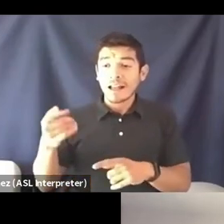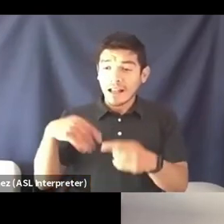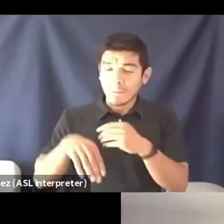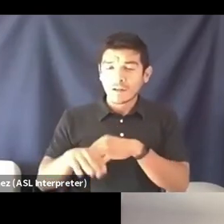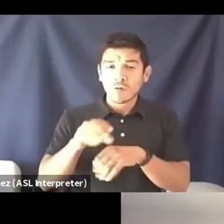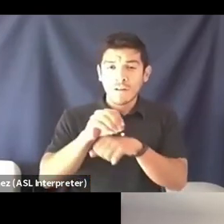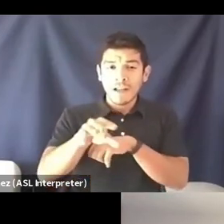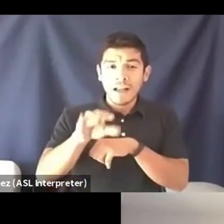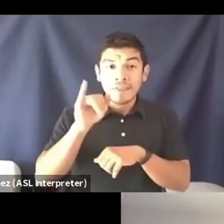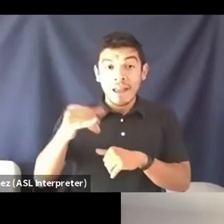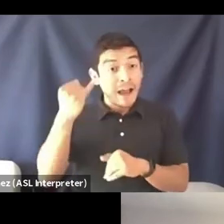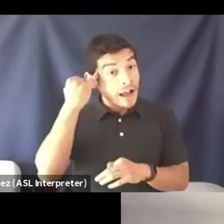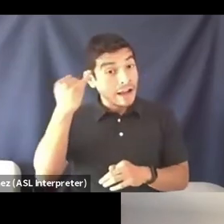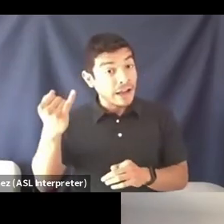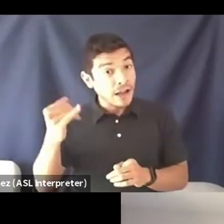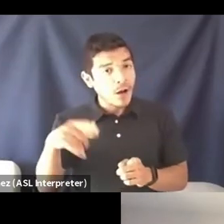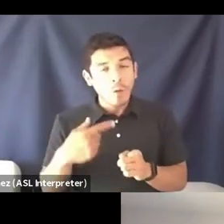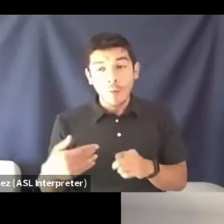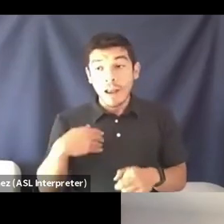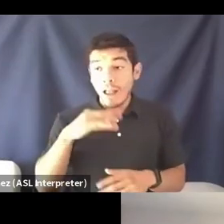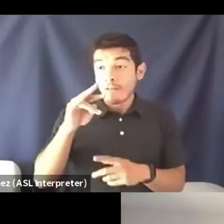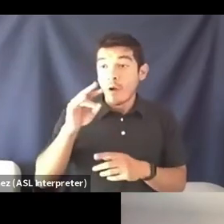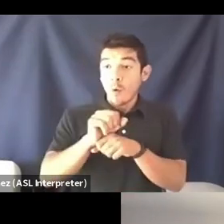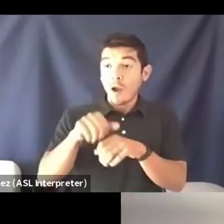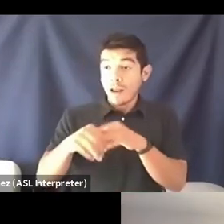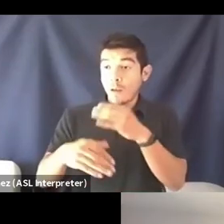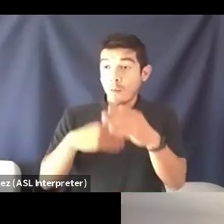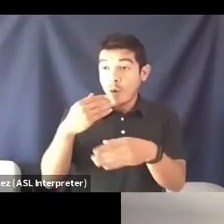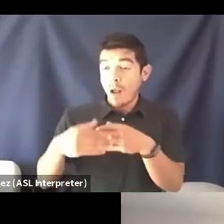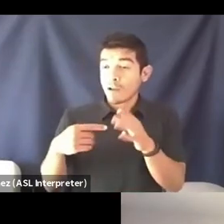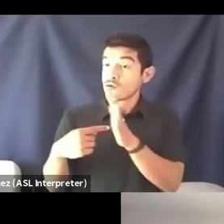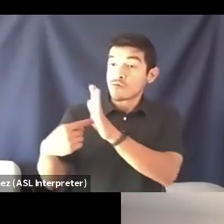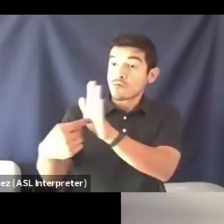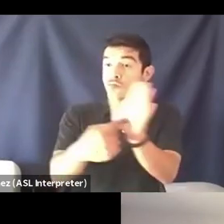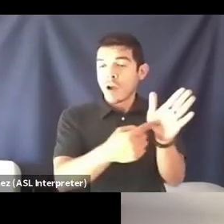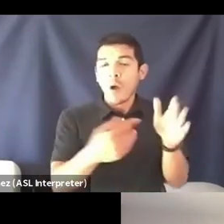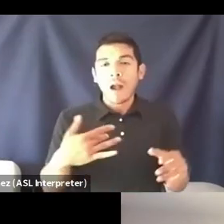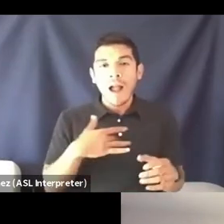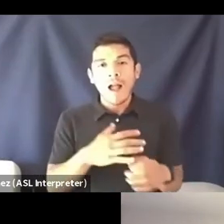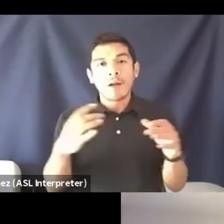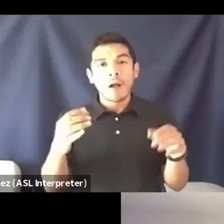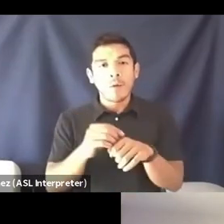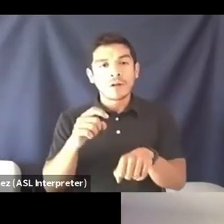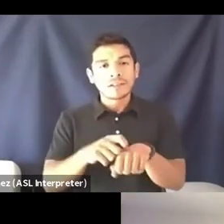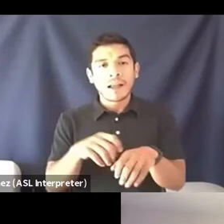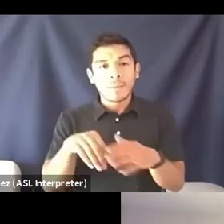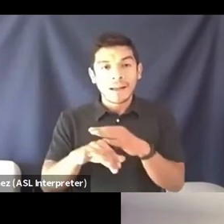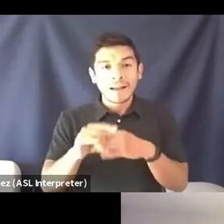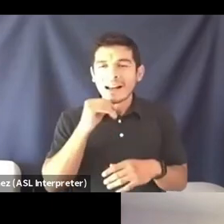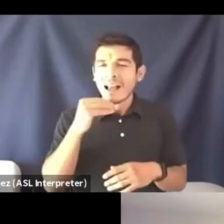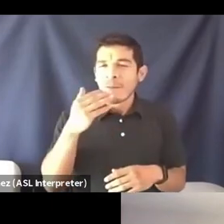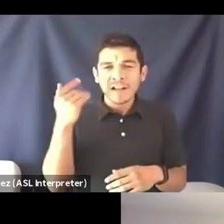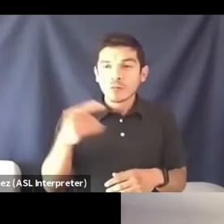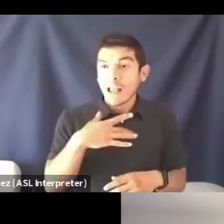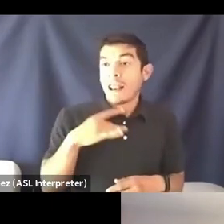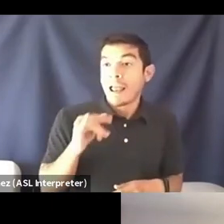that idea when we have work in progress screens. We had much more crime in it, not because we like it but we thought we needed to tell it.